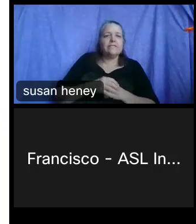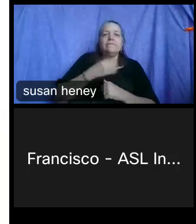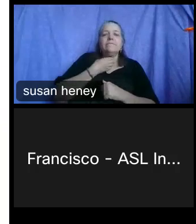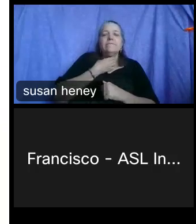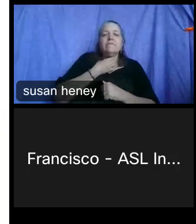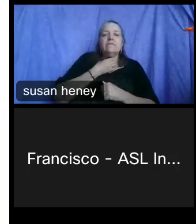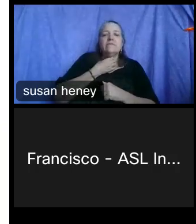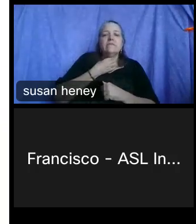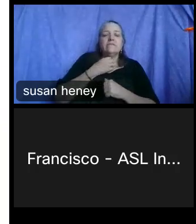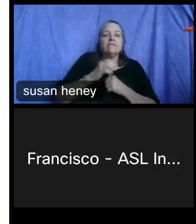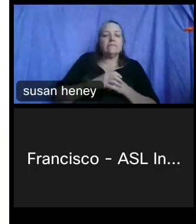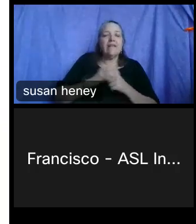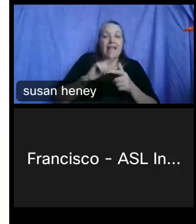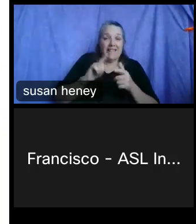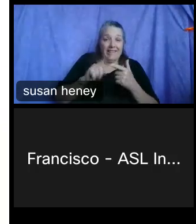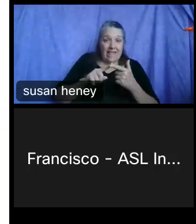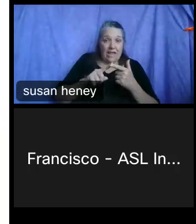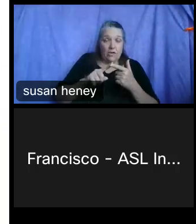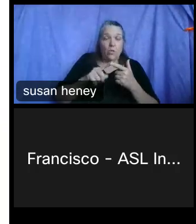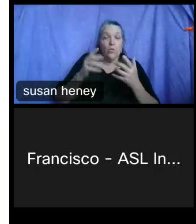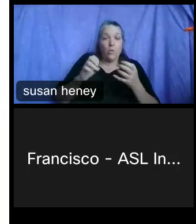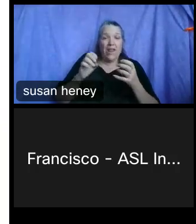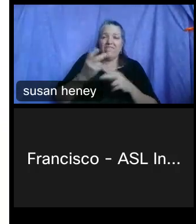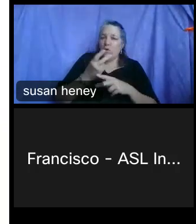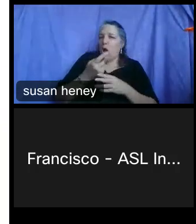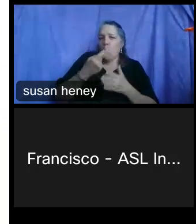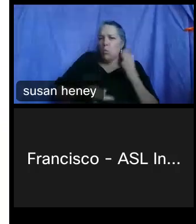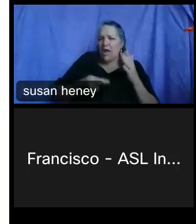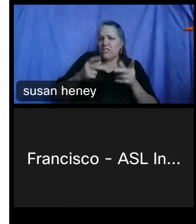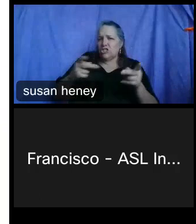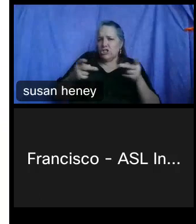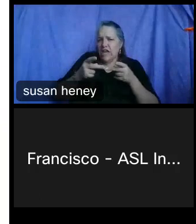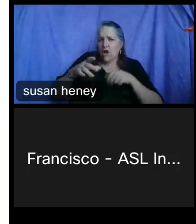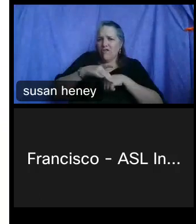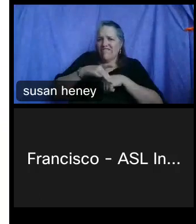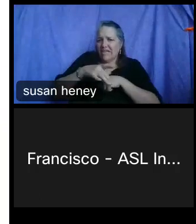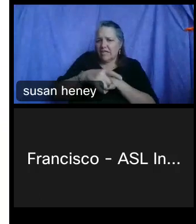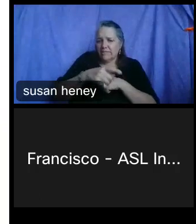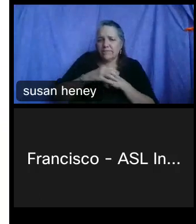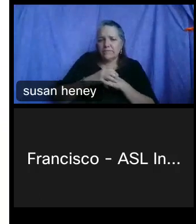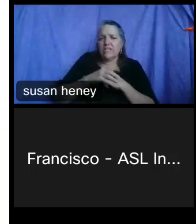A second step would be to establish our geography. And the third step is you must select the level